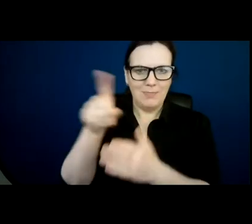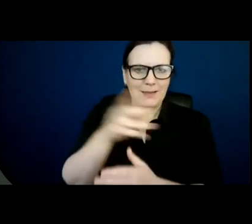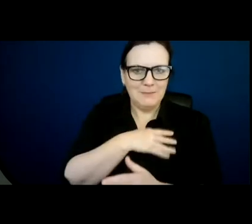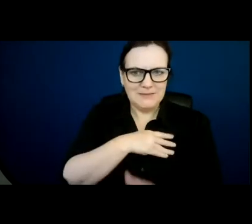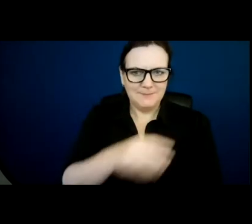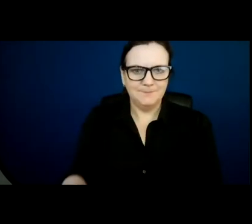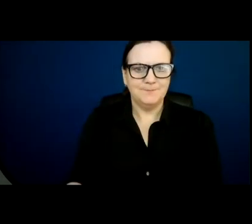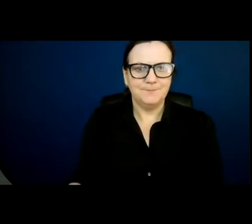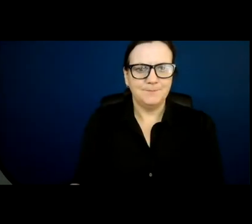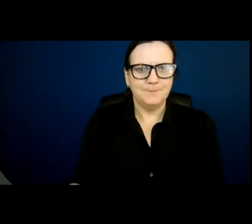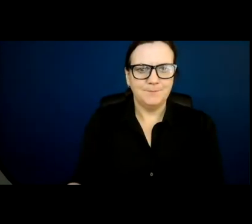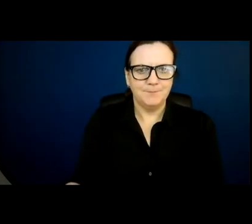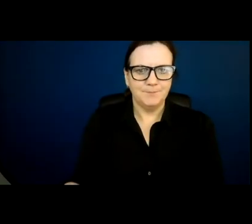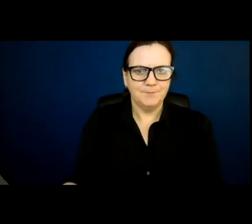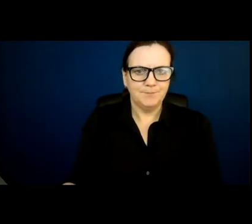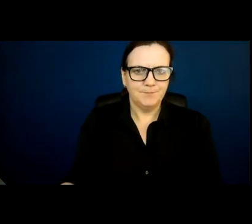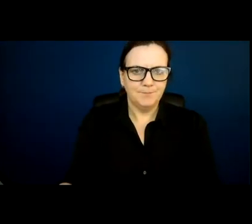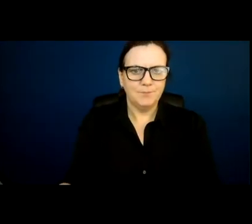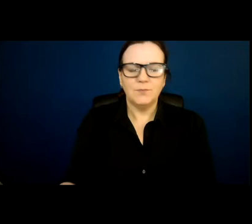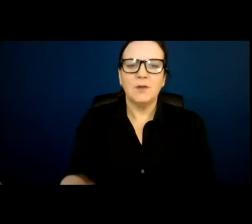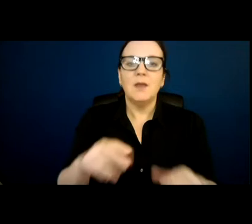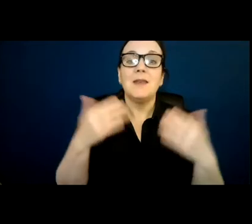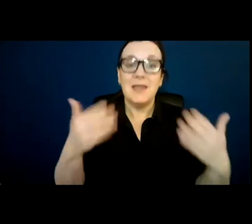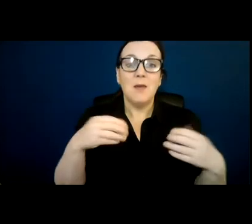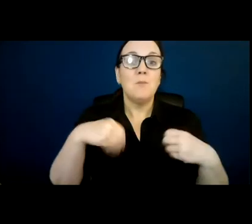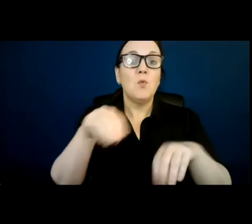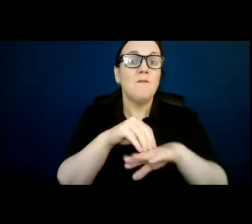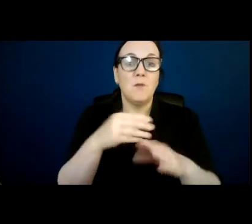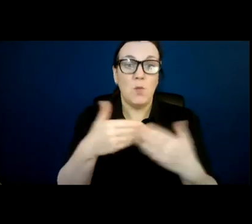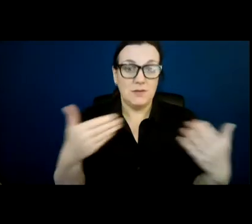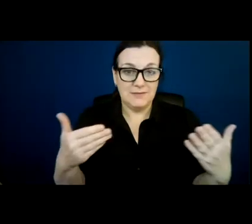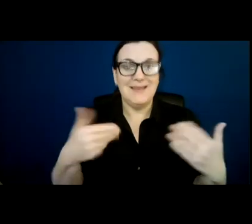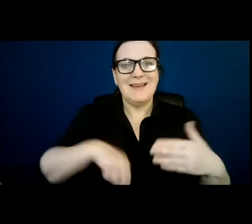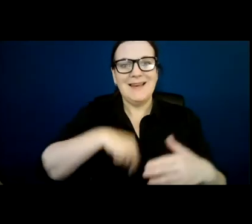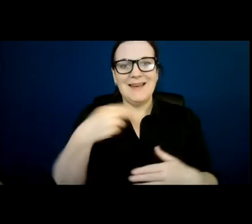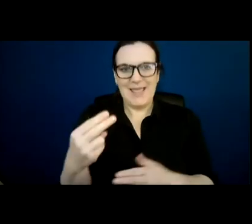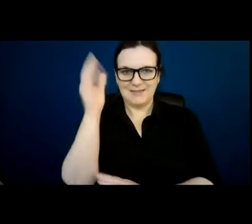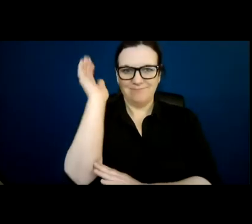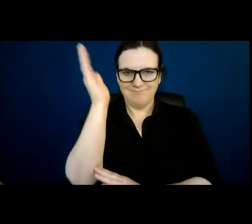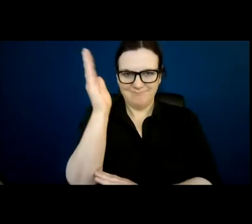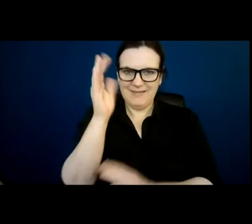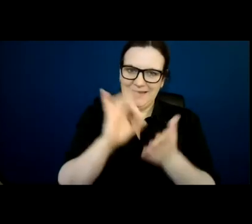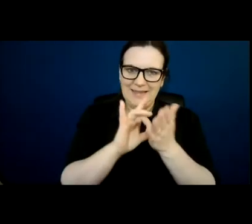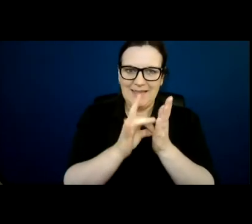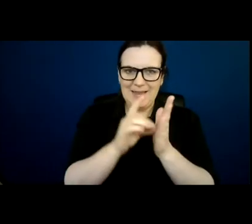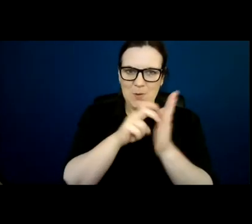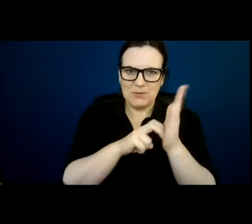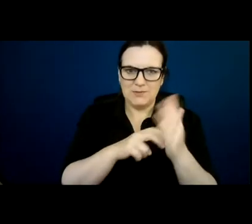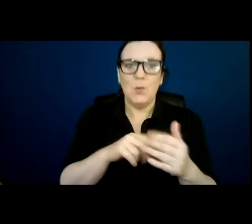Without further ado, we will now move on to our next keynote speaker. Alberto vase access is a a